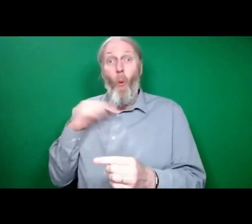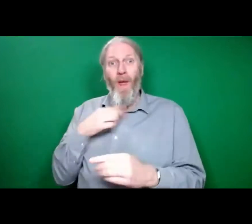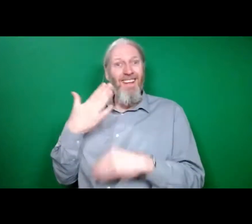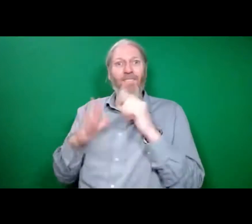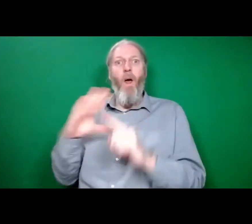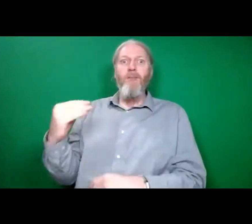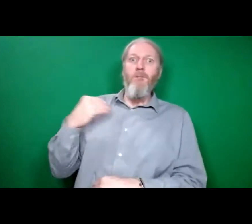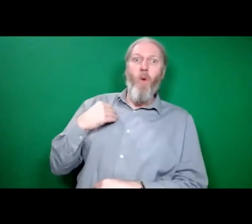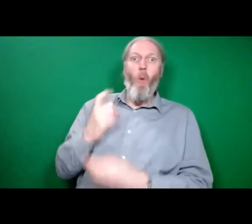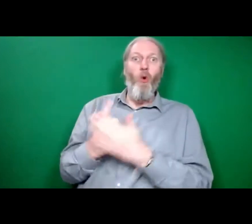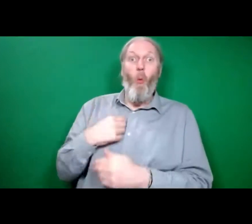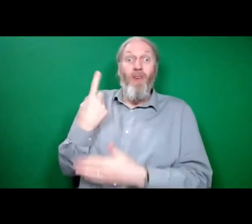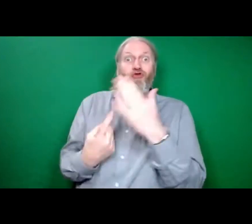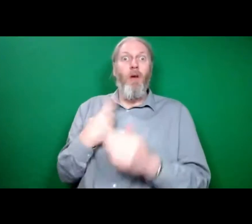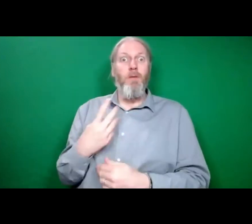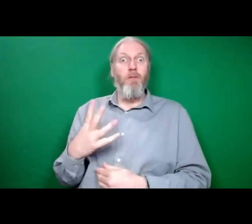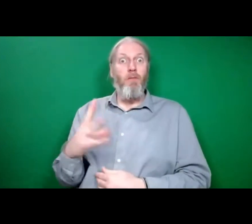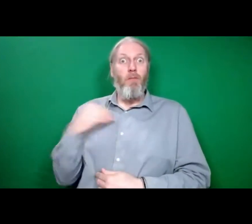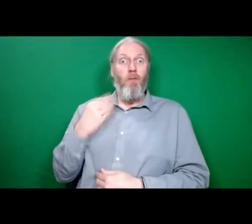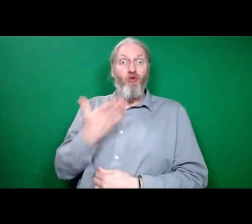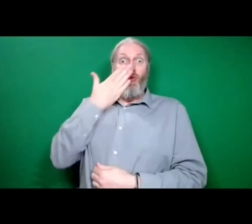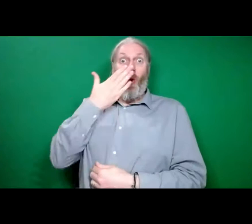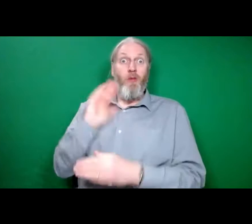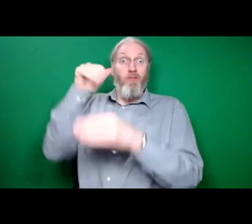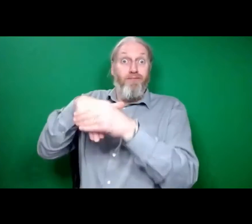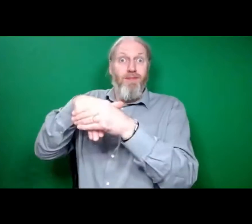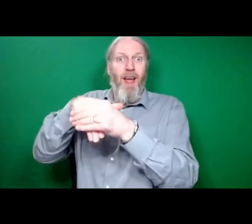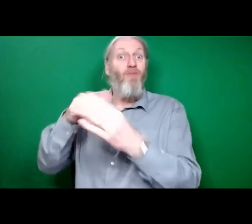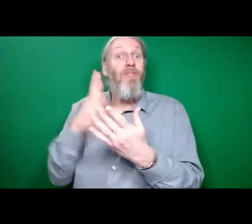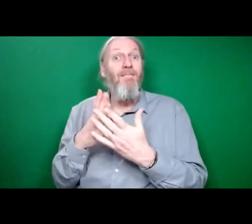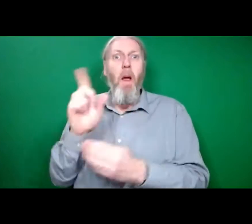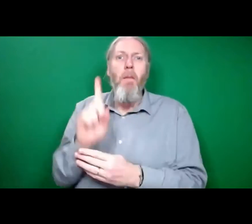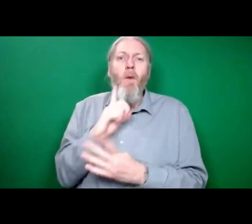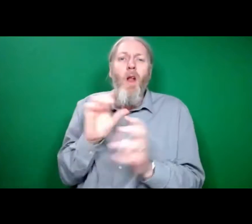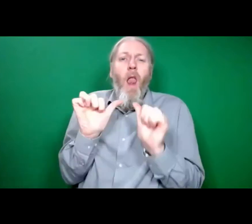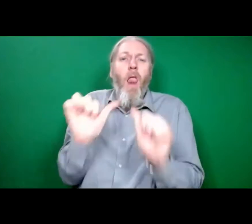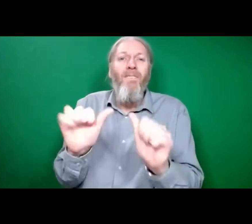that report, that sounds like my experience of working on these projects and in these environments.